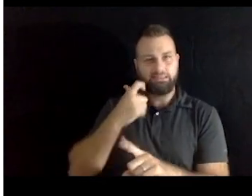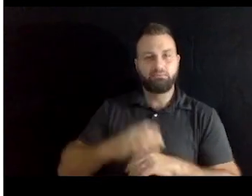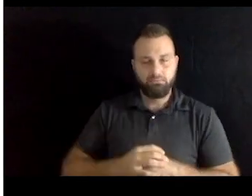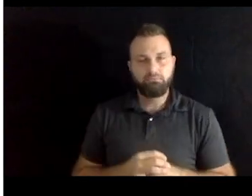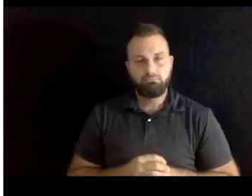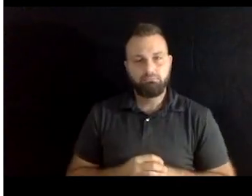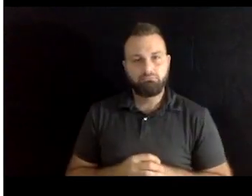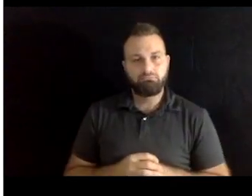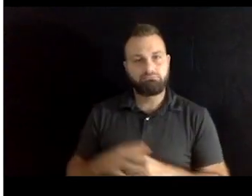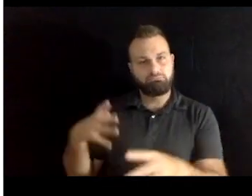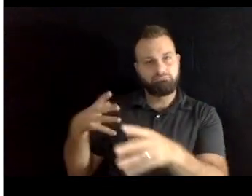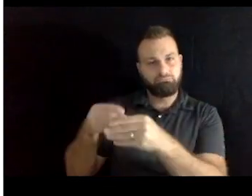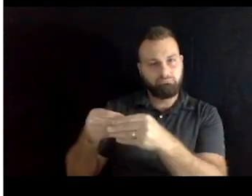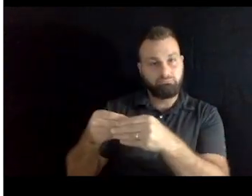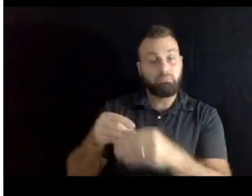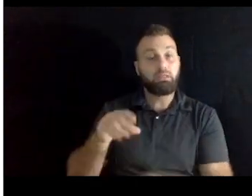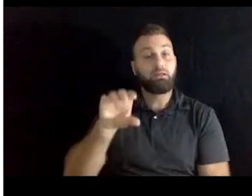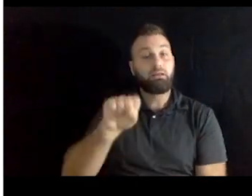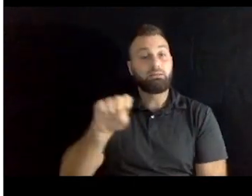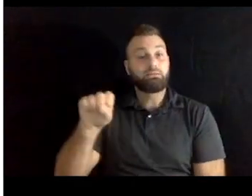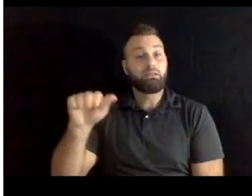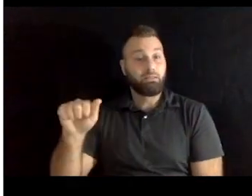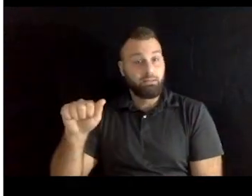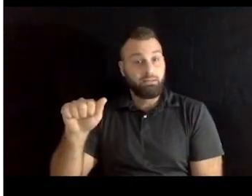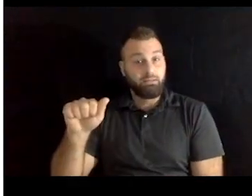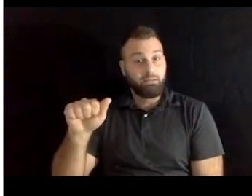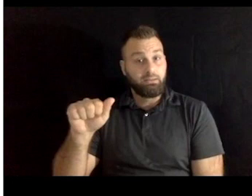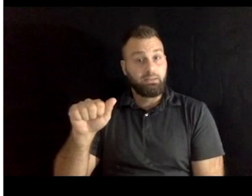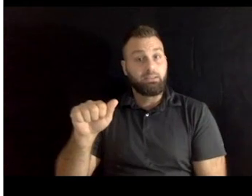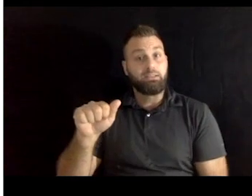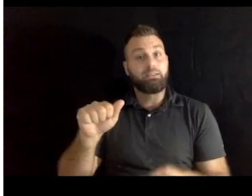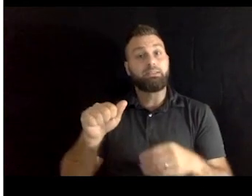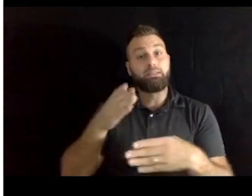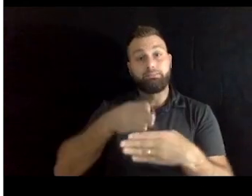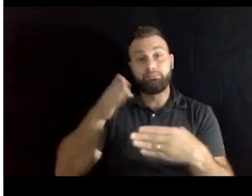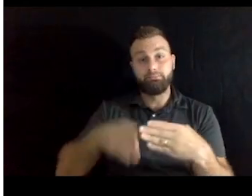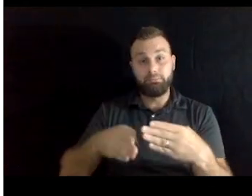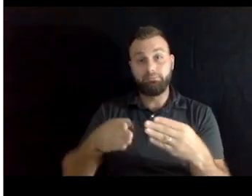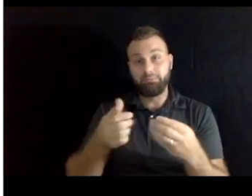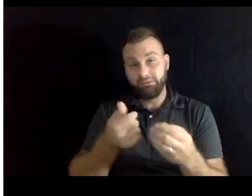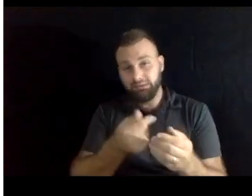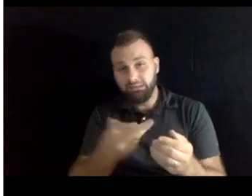So the social Security Administration completed several major demonstrations